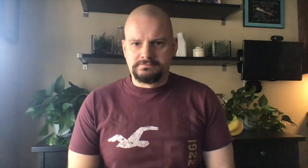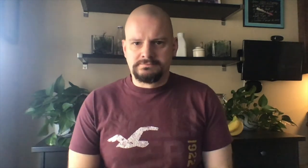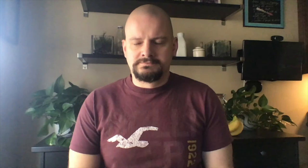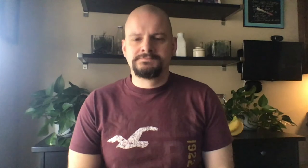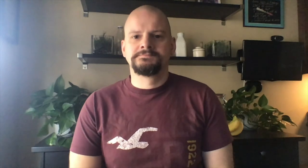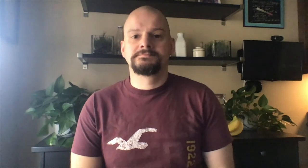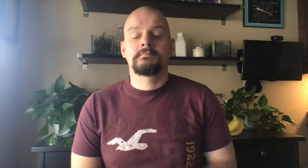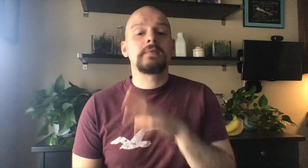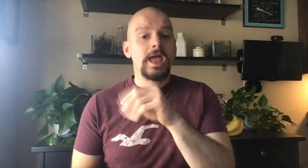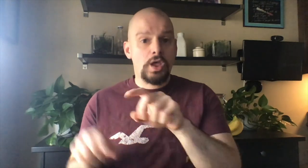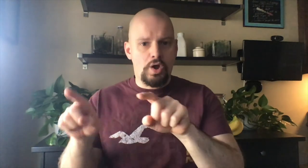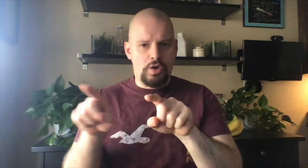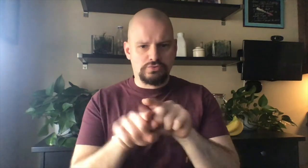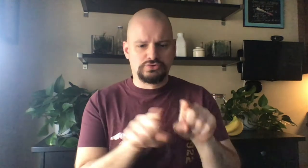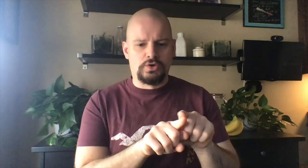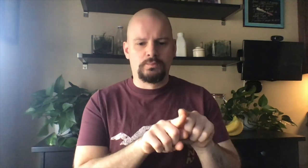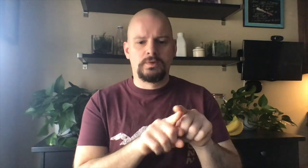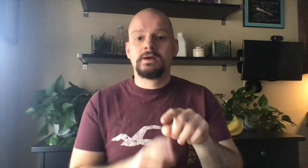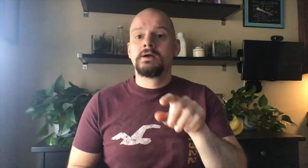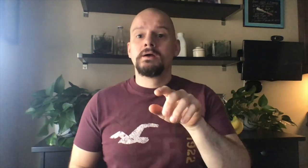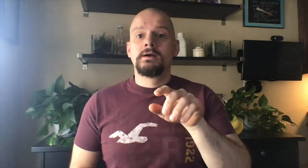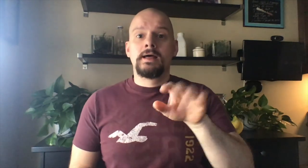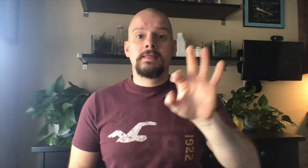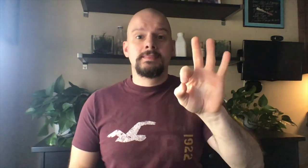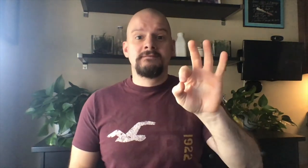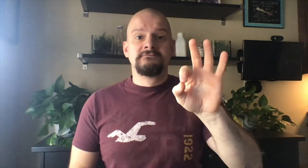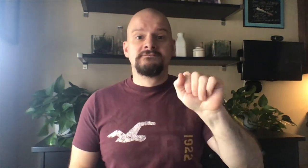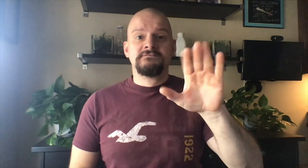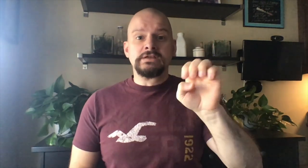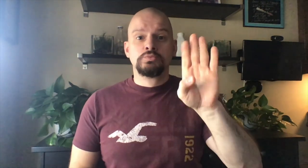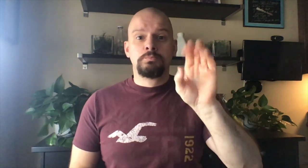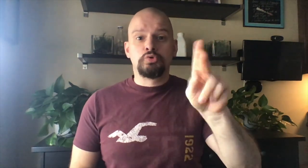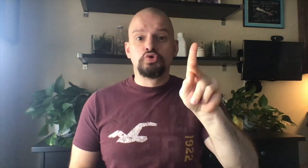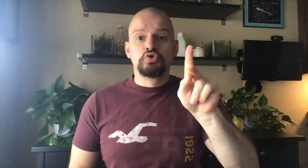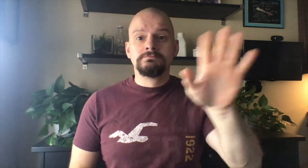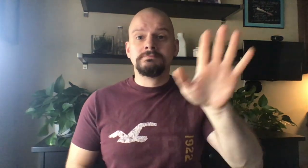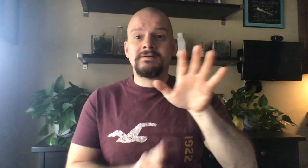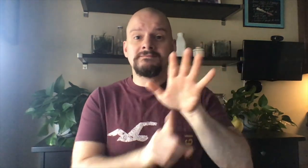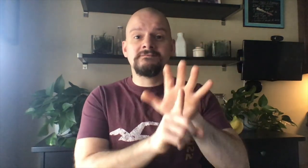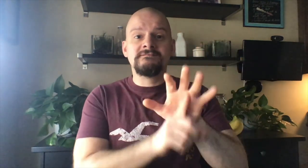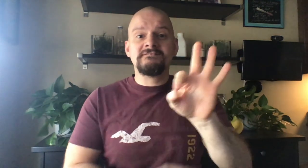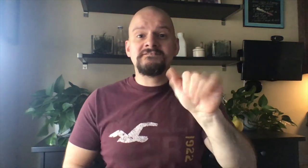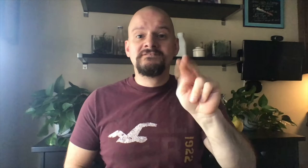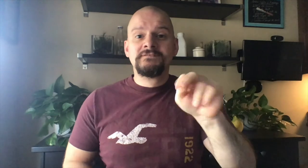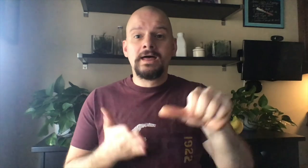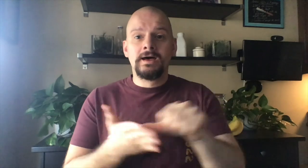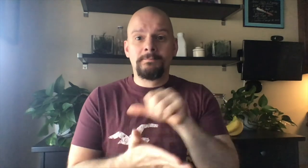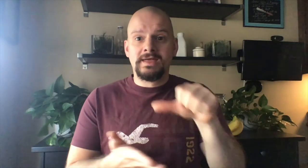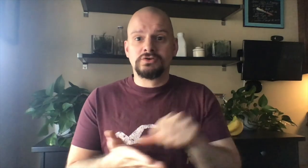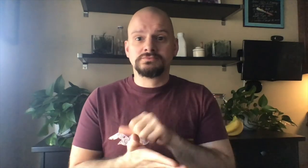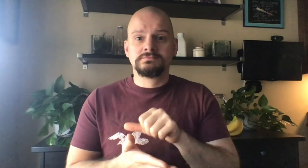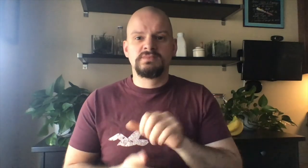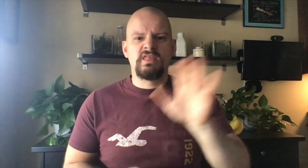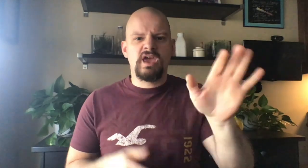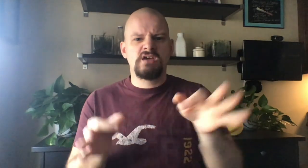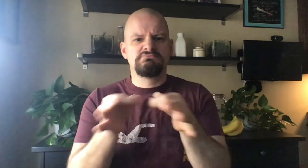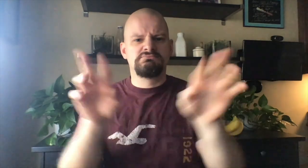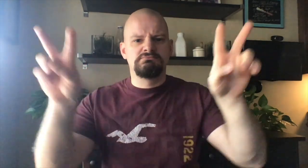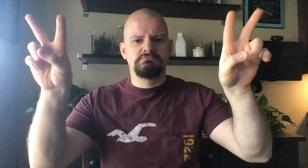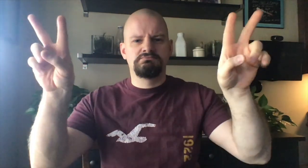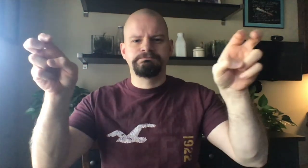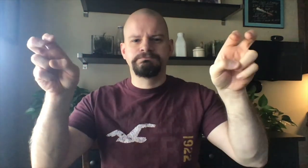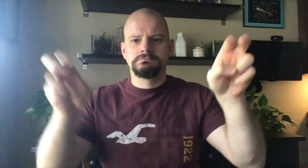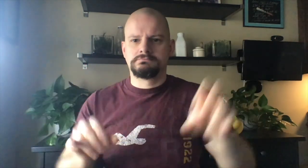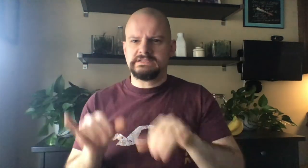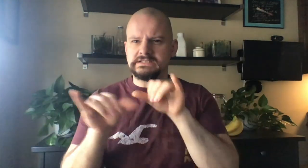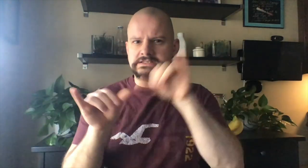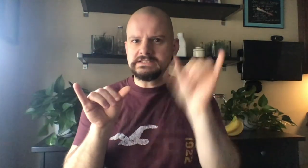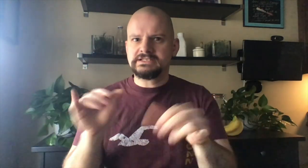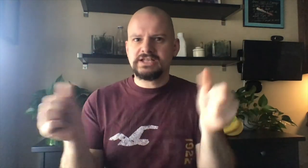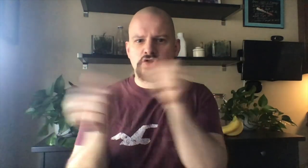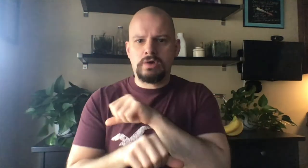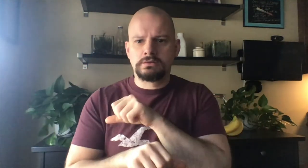Also the Facebook fan page's quote cites "Stay drunk"